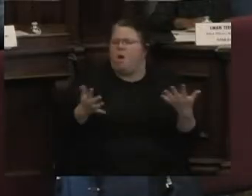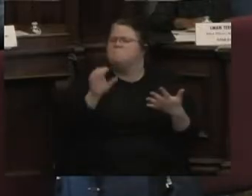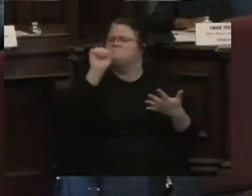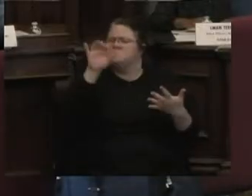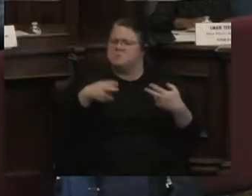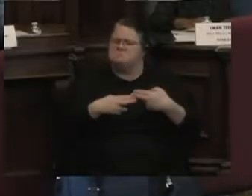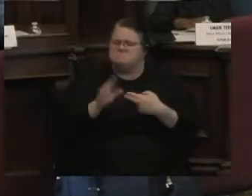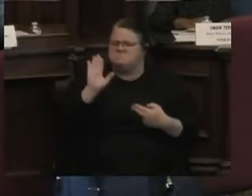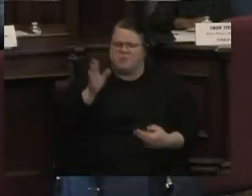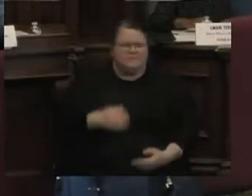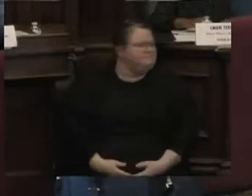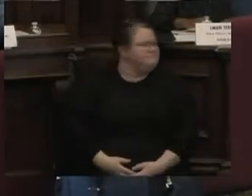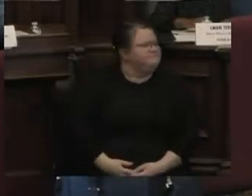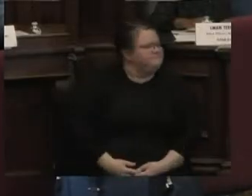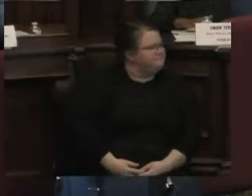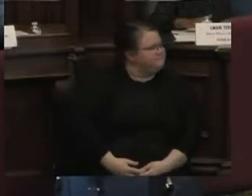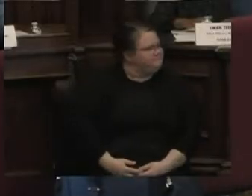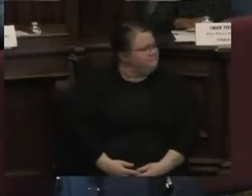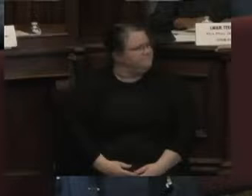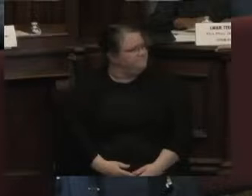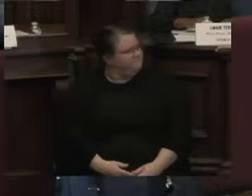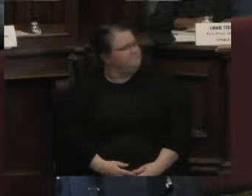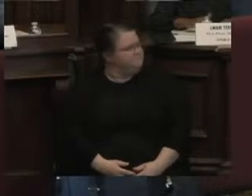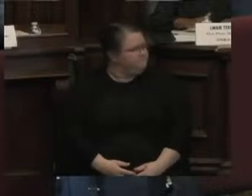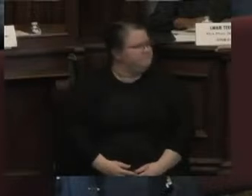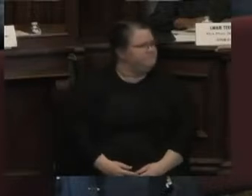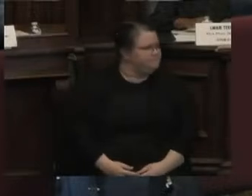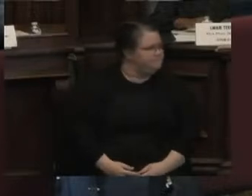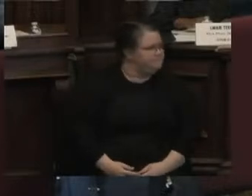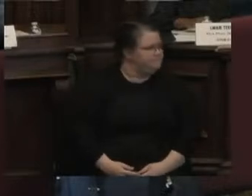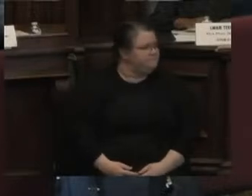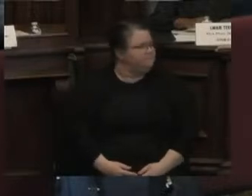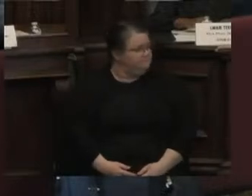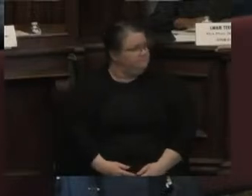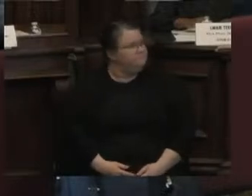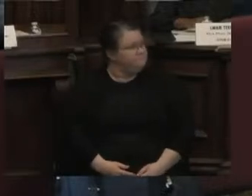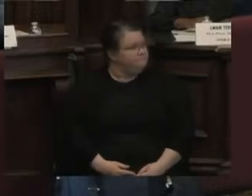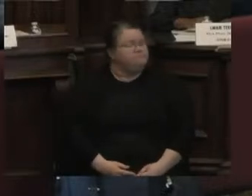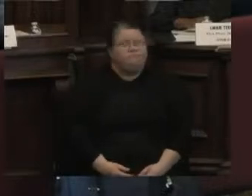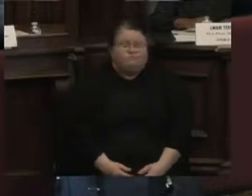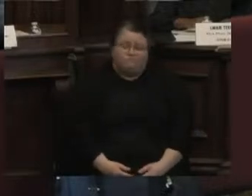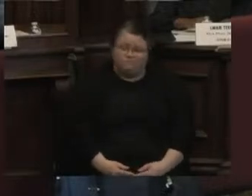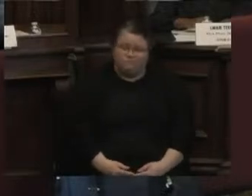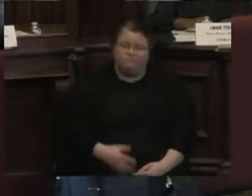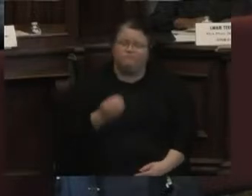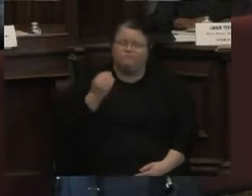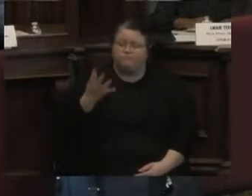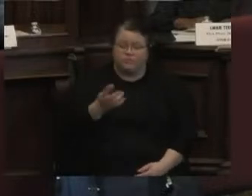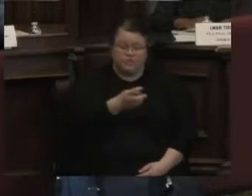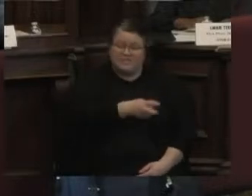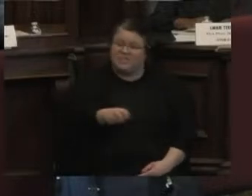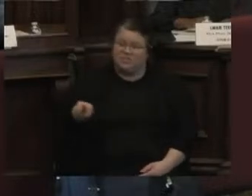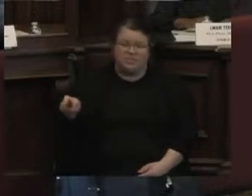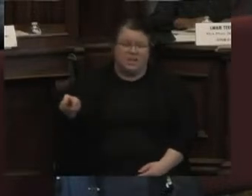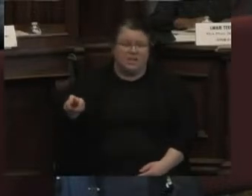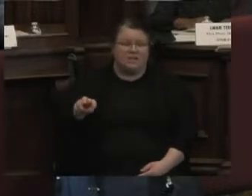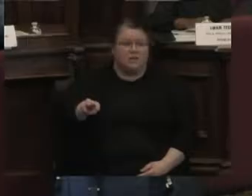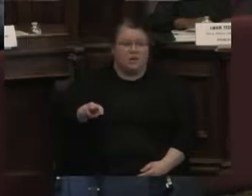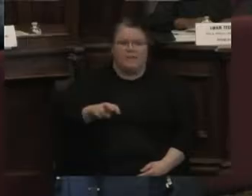what transformation looks like